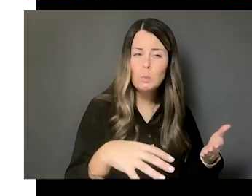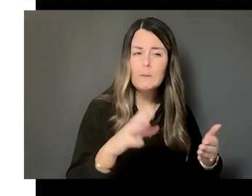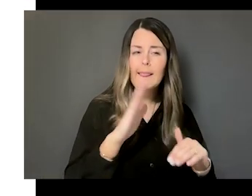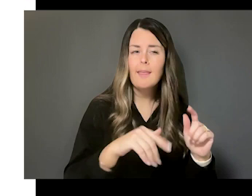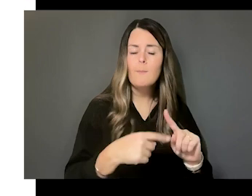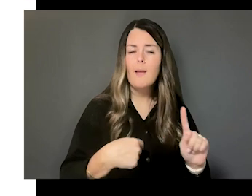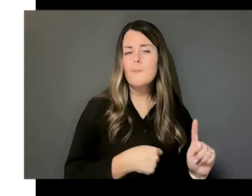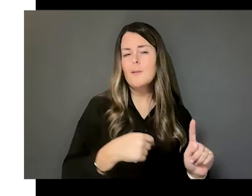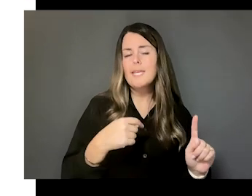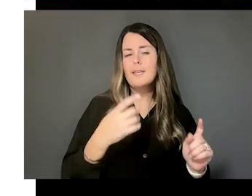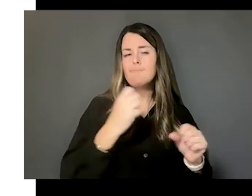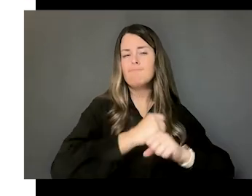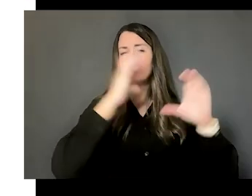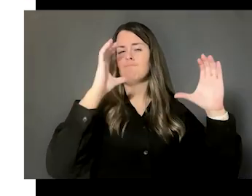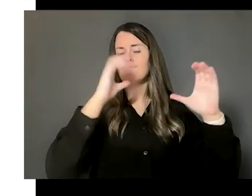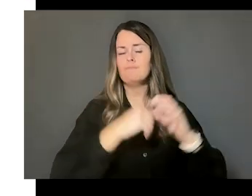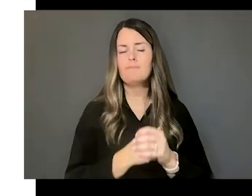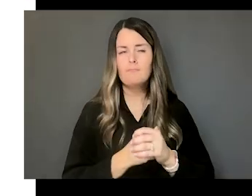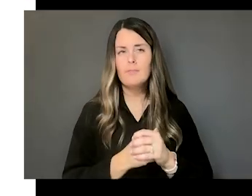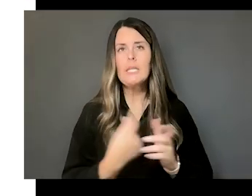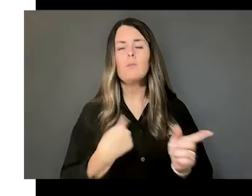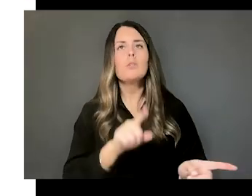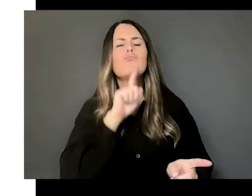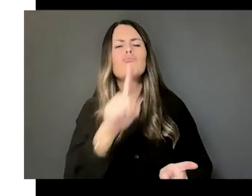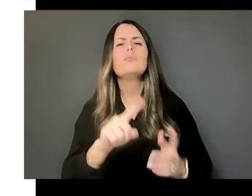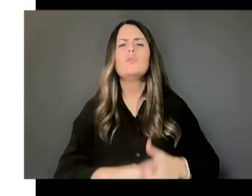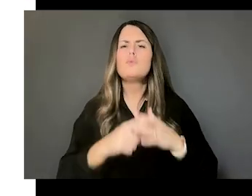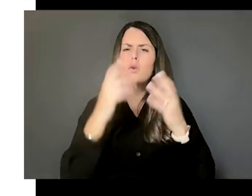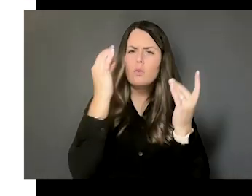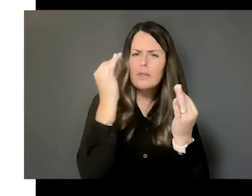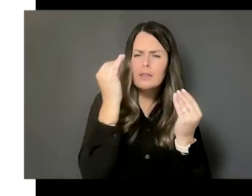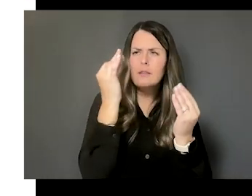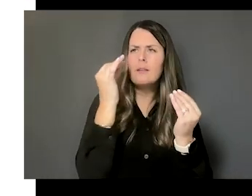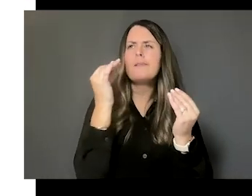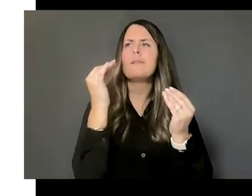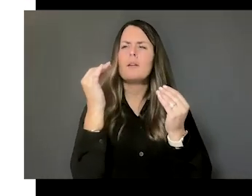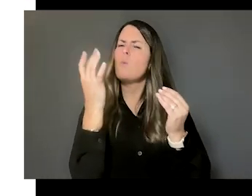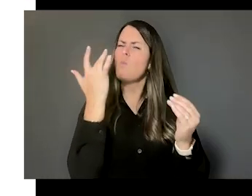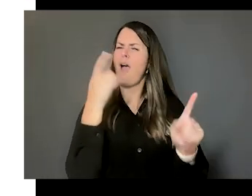So we really started to think about why this might be.